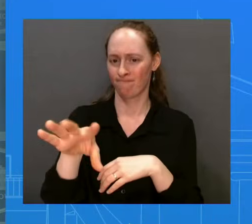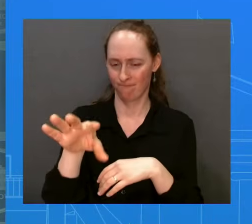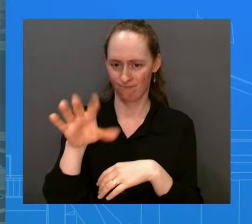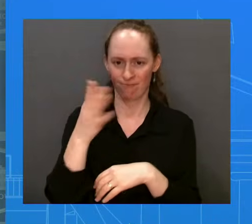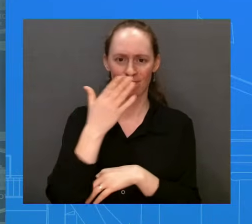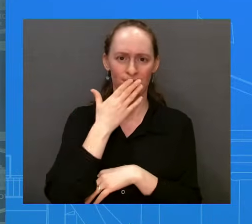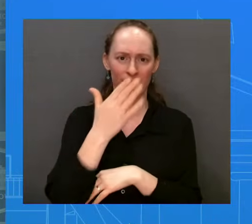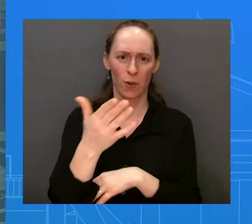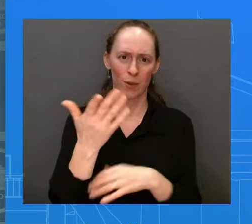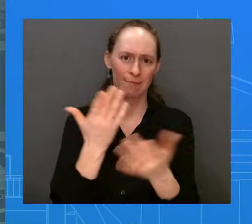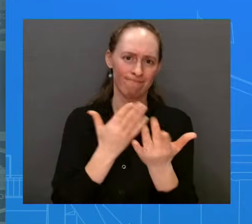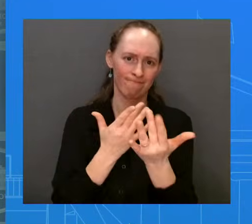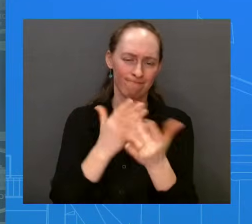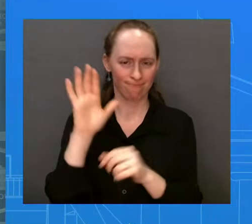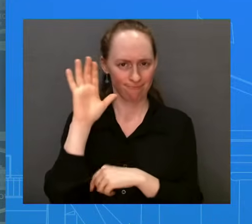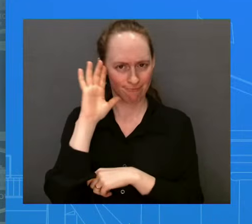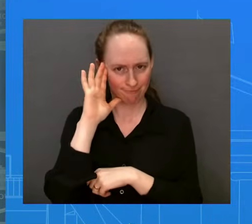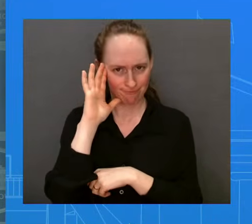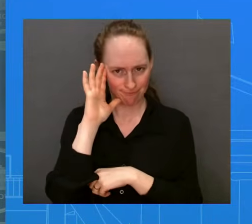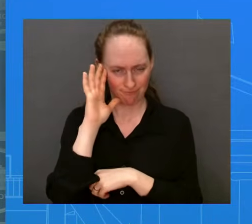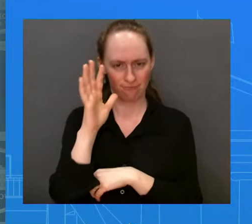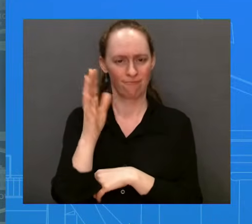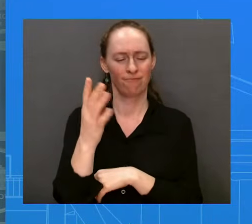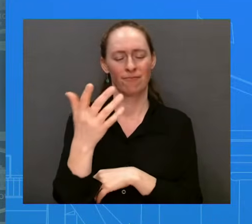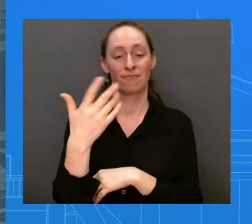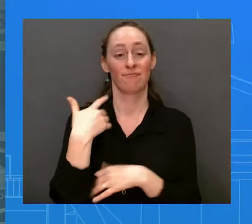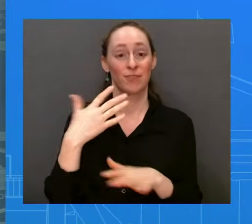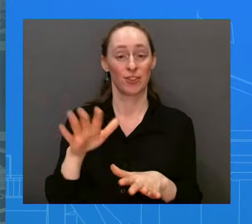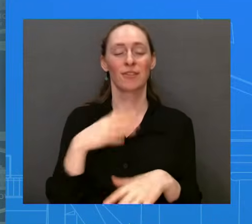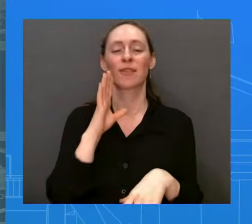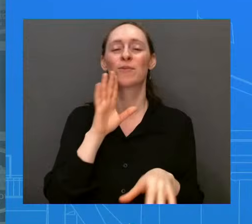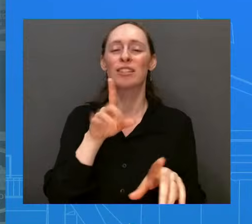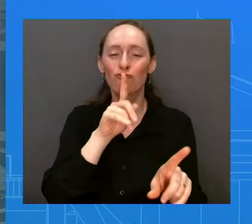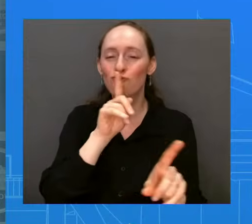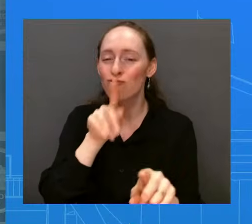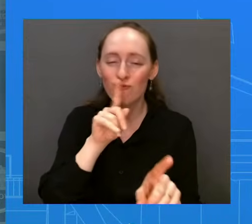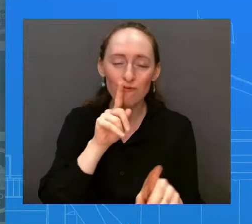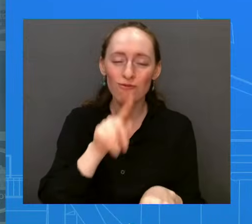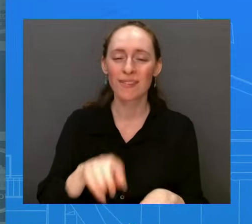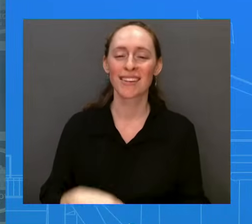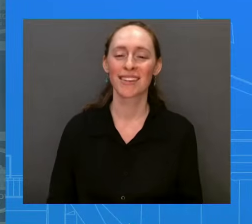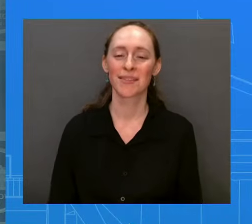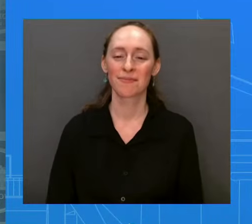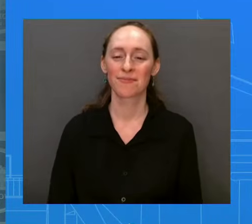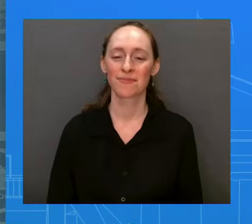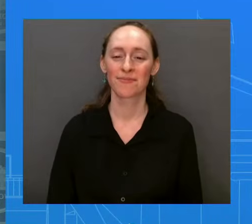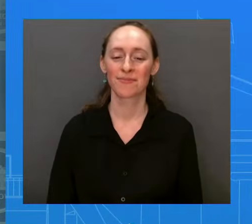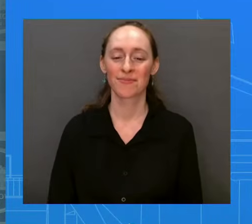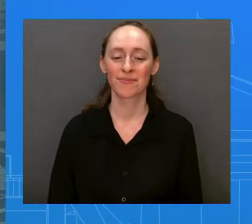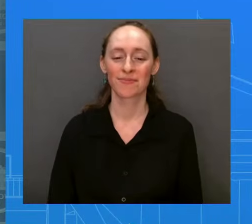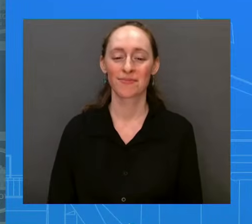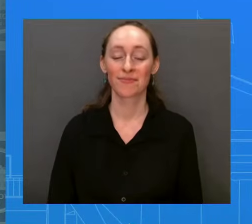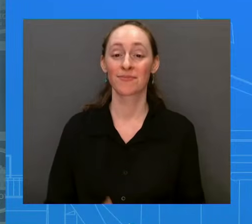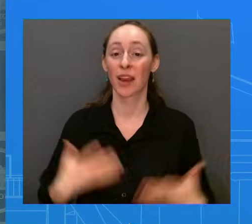you might have. So, I'd like to begin today by updating you on our efforts to recover the debris of several objects